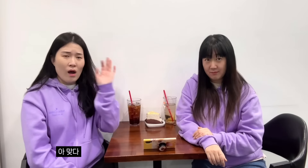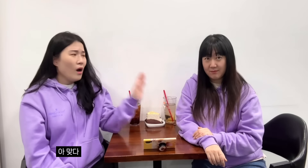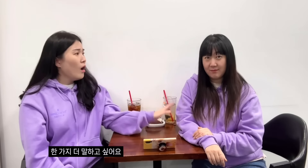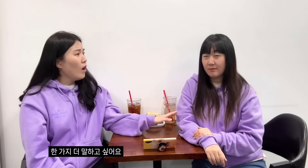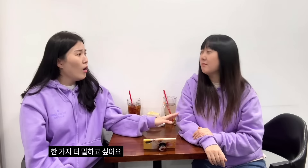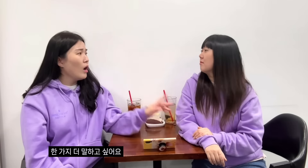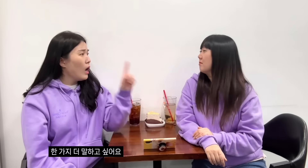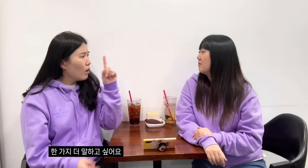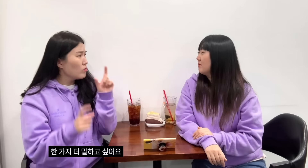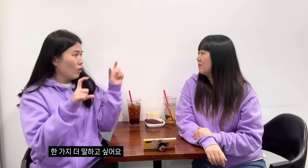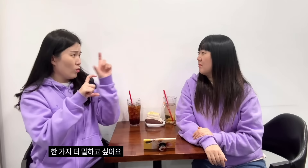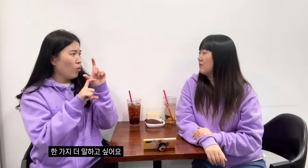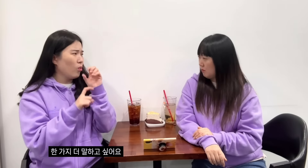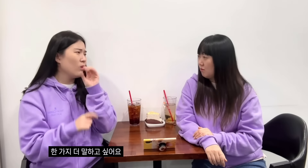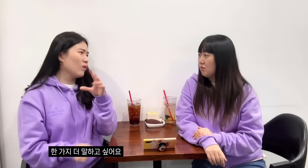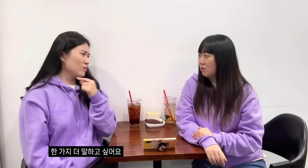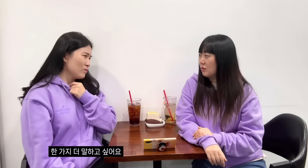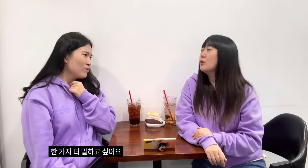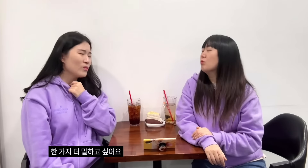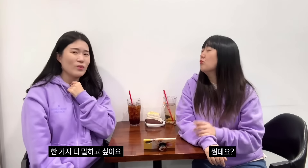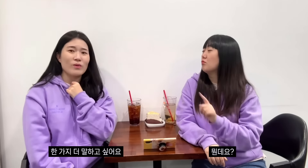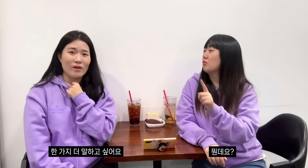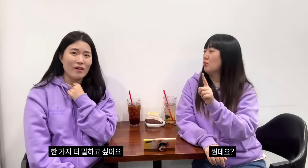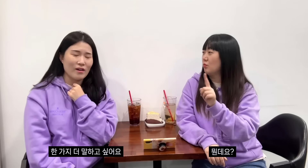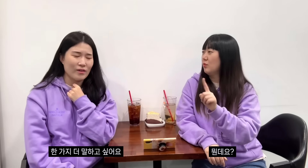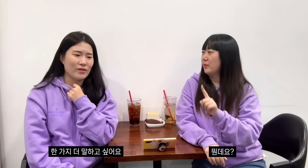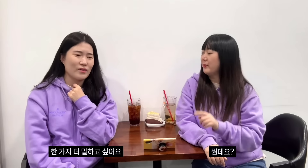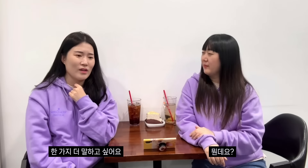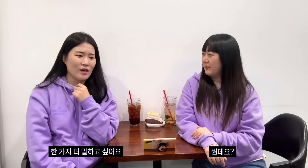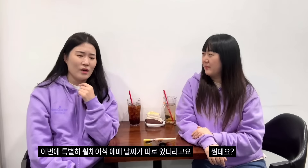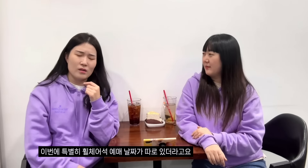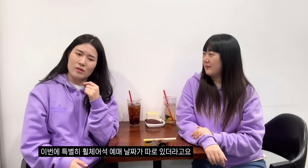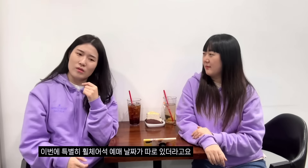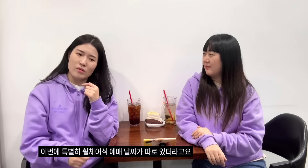Oh right I want to say one more thing This time,